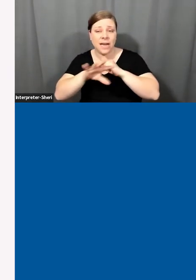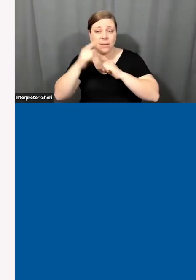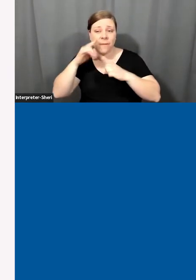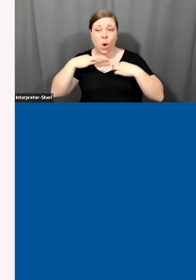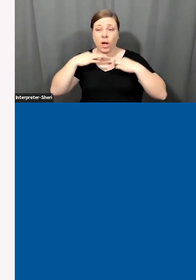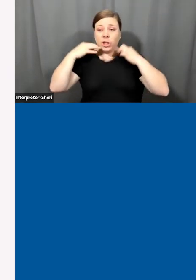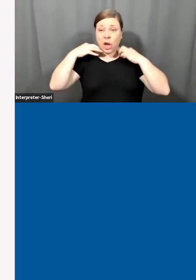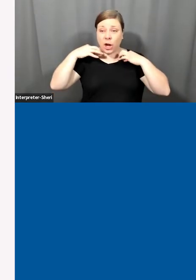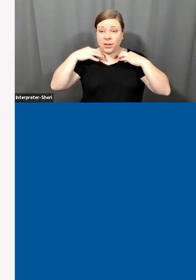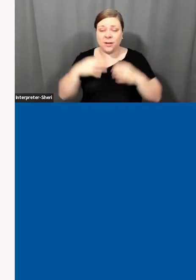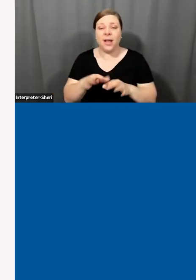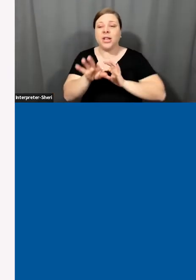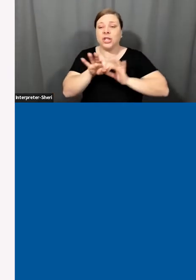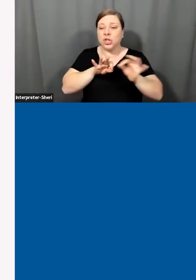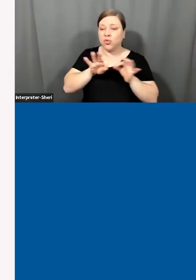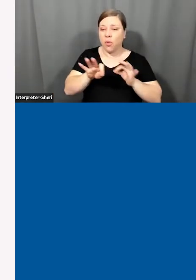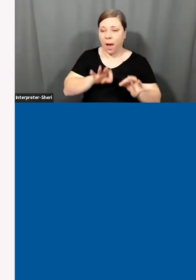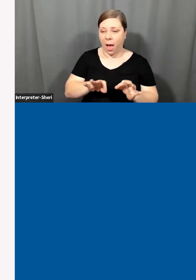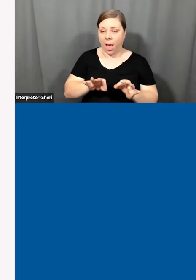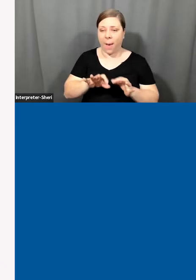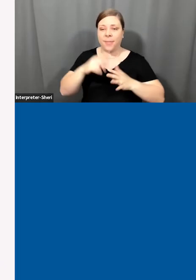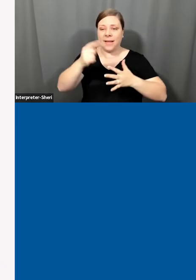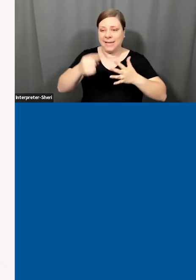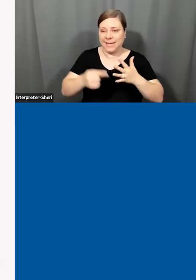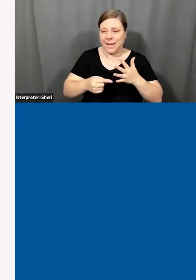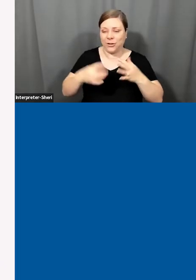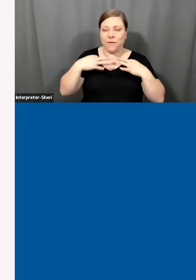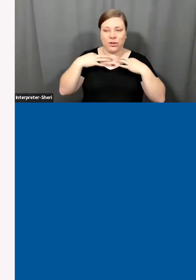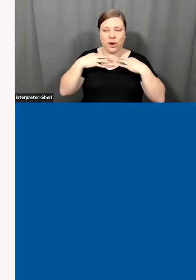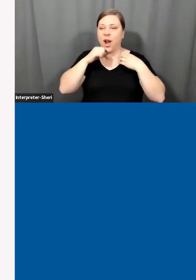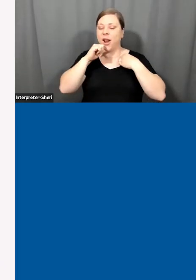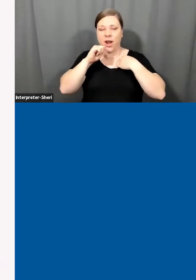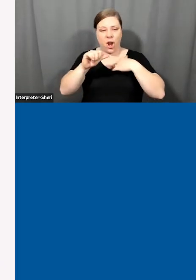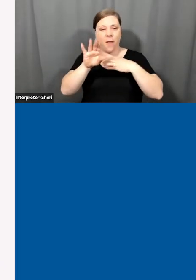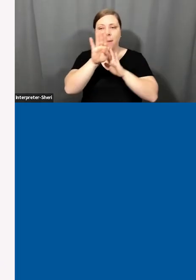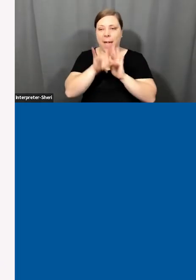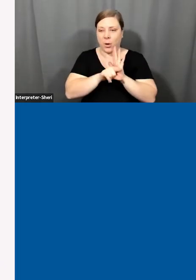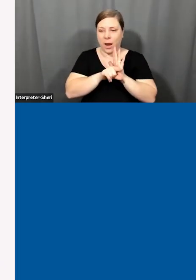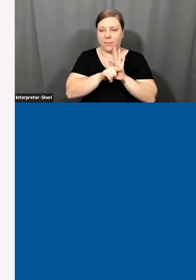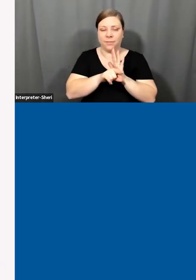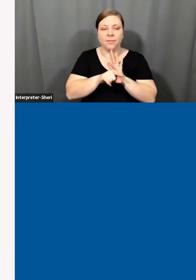then describe the details of the shirt rather than the background. You wanna write out all text elements